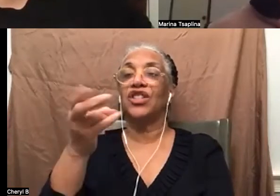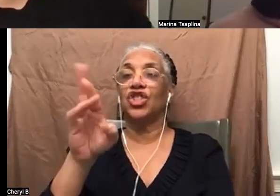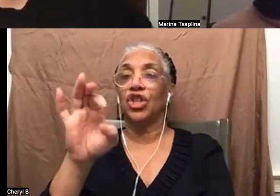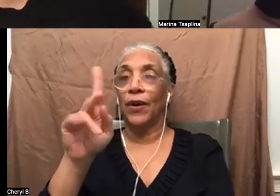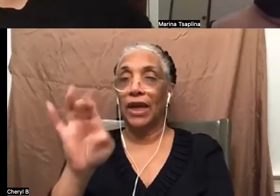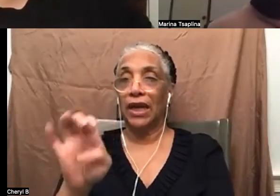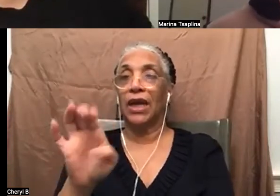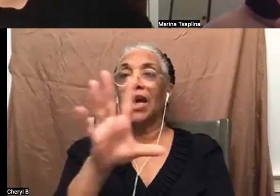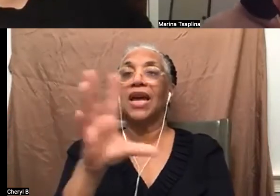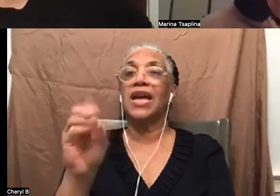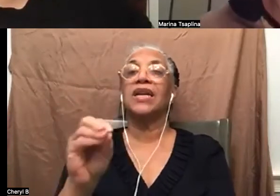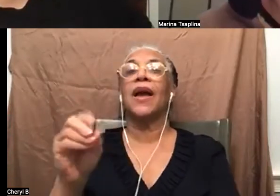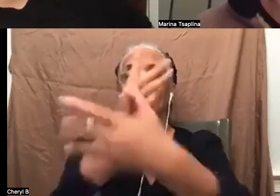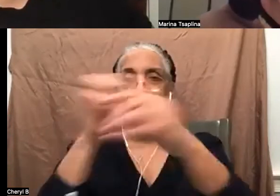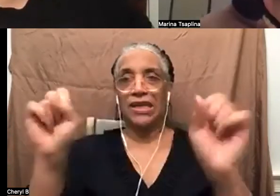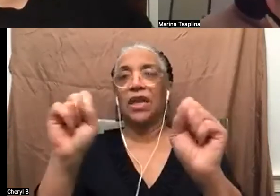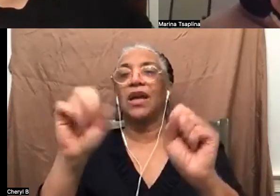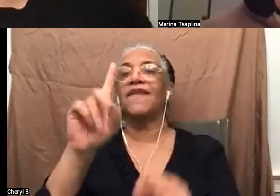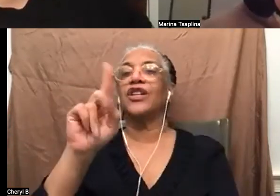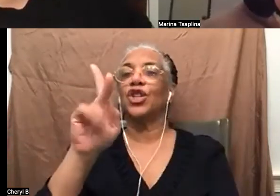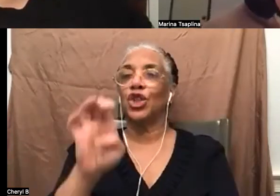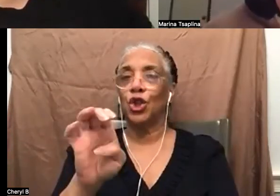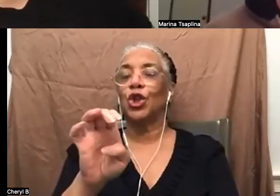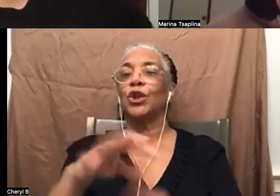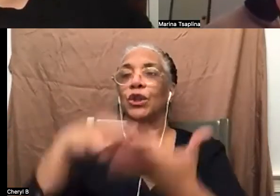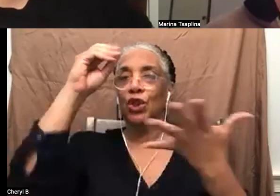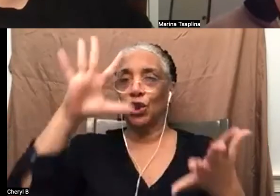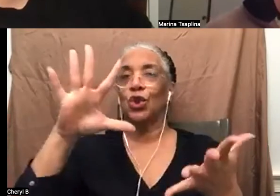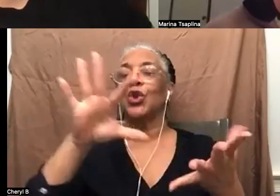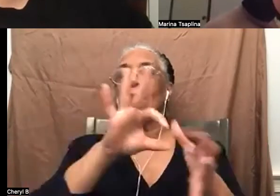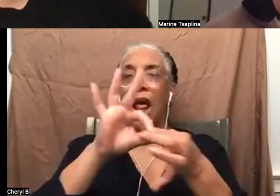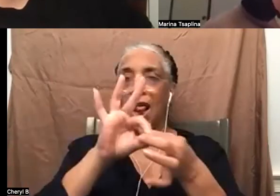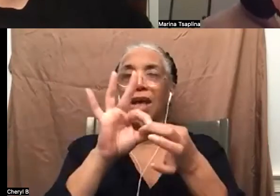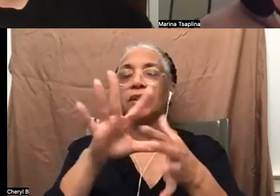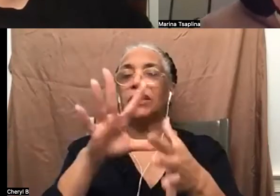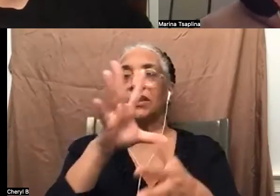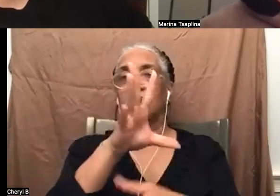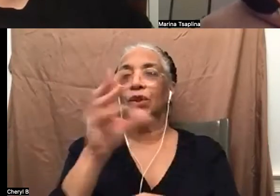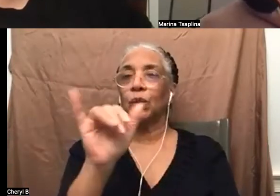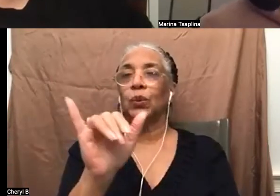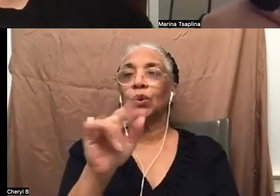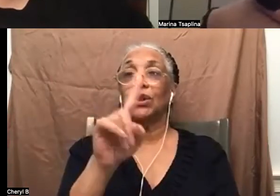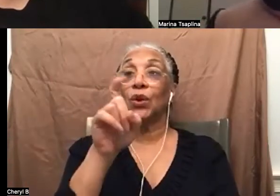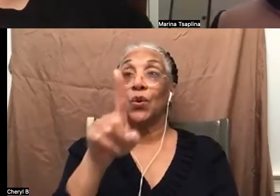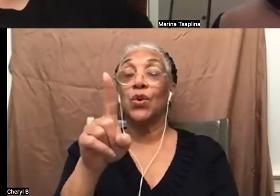student alliance. There's a question about people doing the work